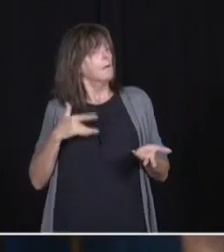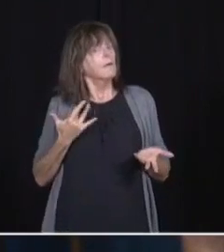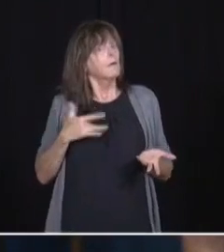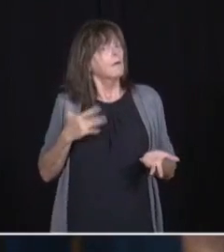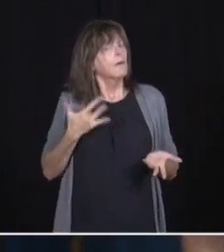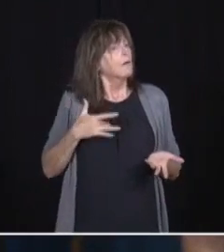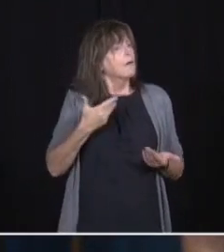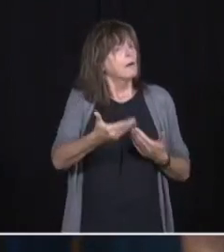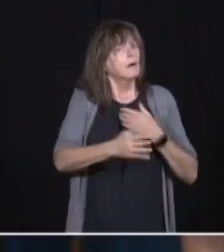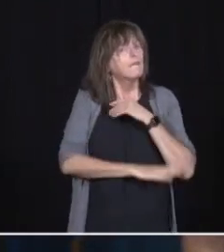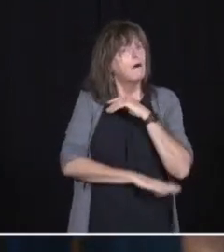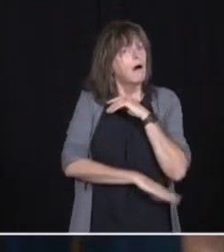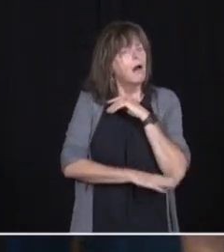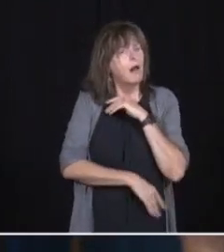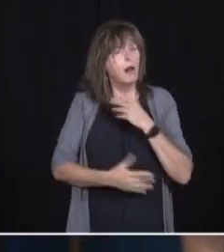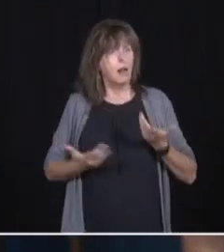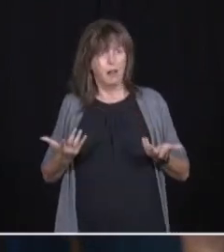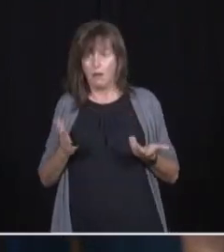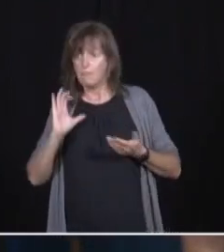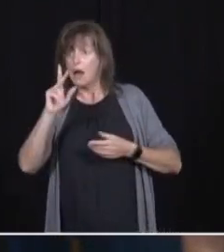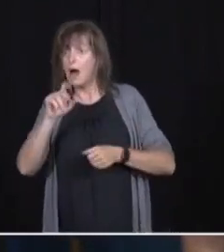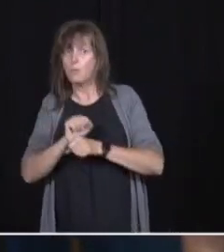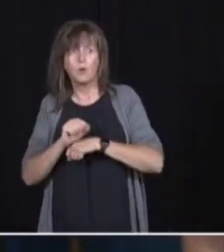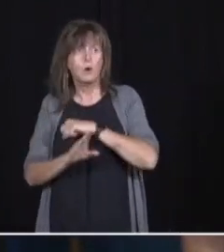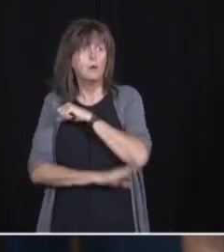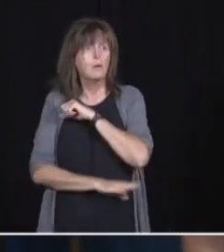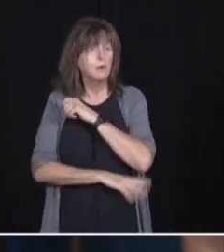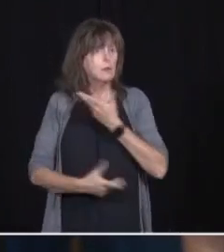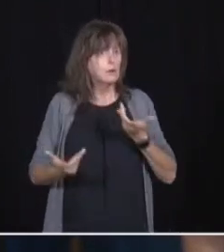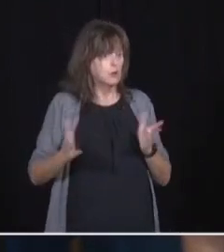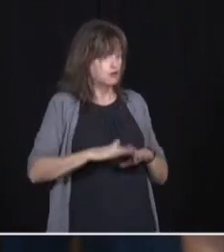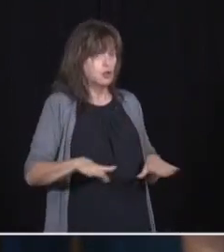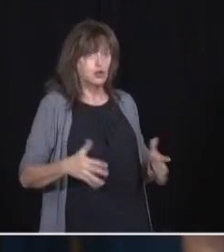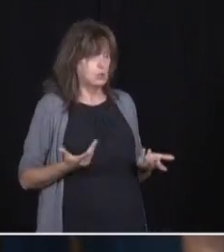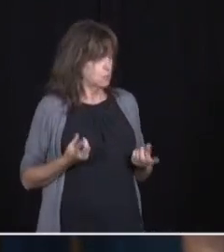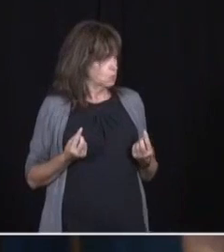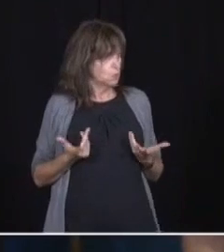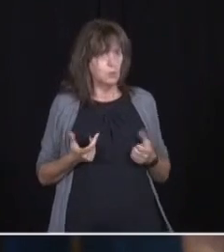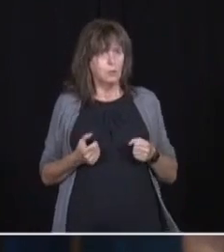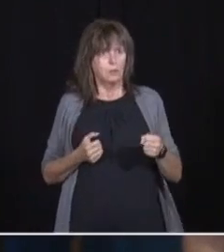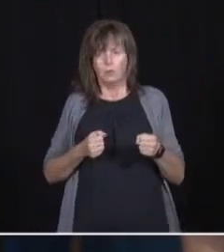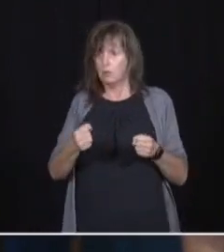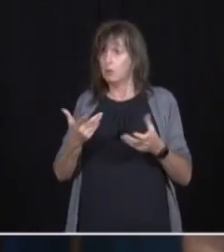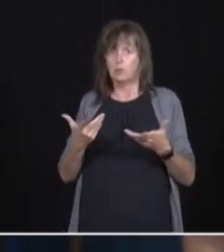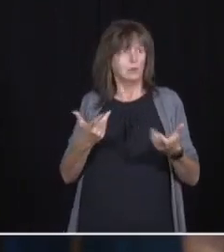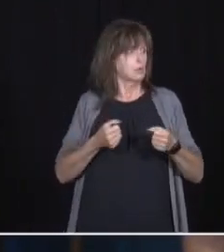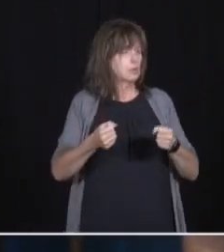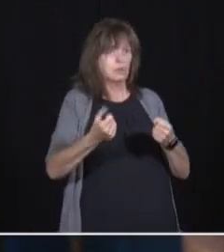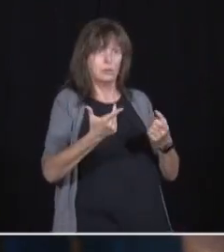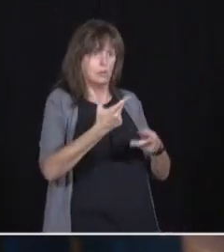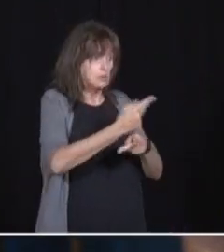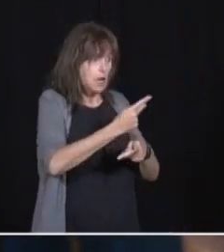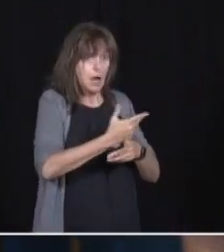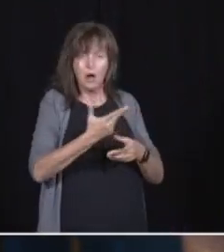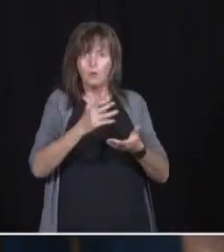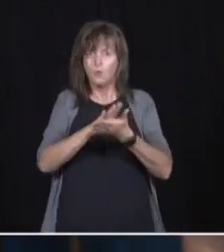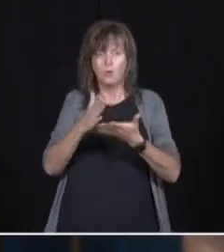stop and the staff has been. Every day I am coming up here and every day I am getting questions. So people need answers.